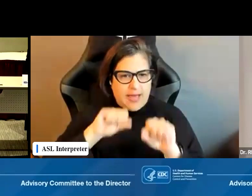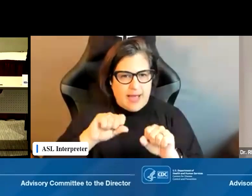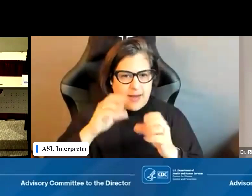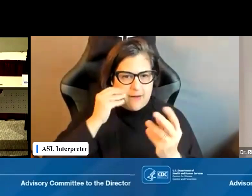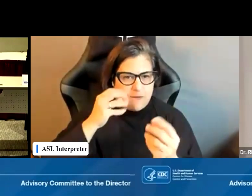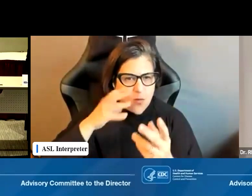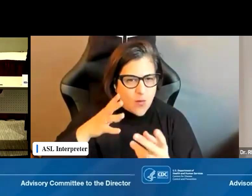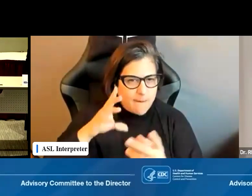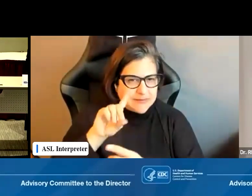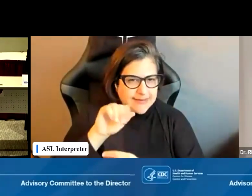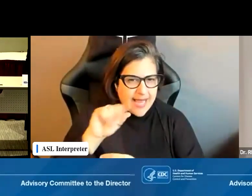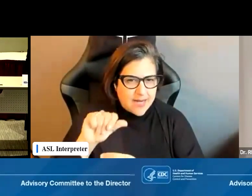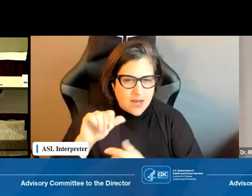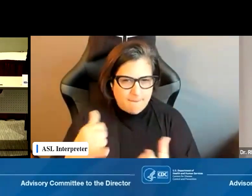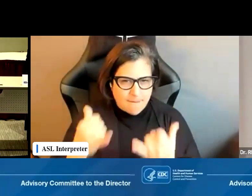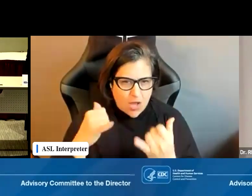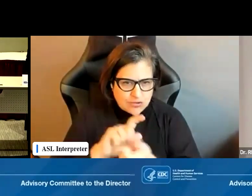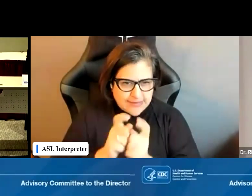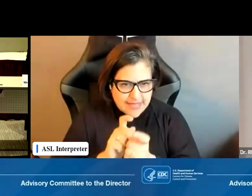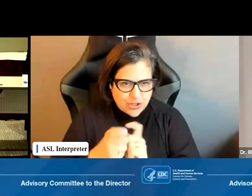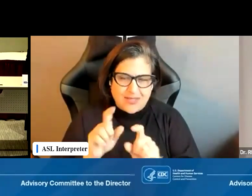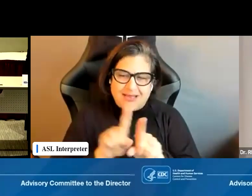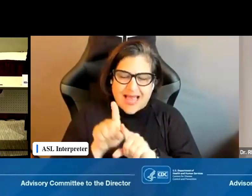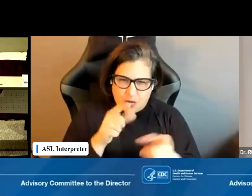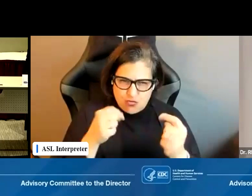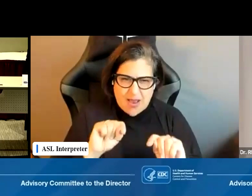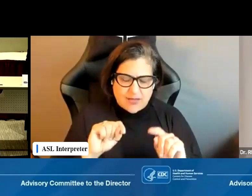as you're trying to streamline the data, sources that are coming in.